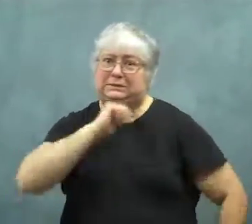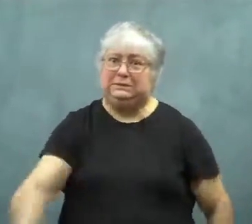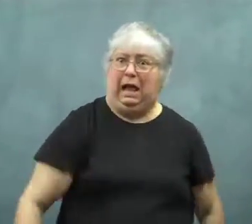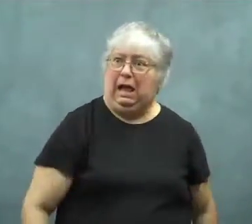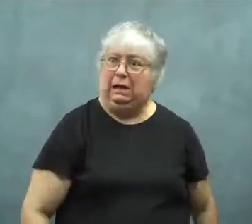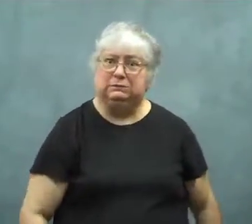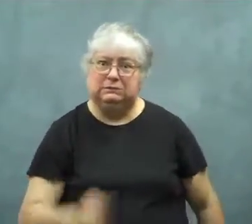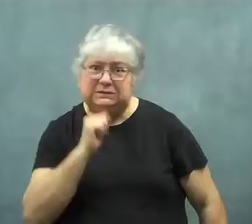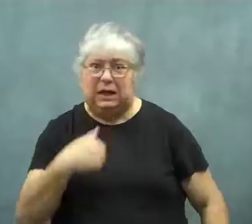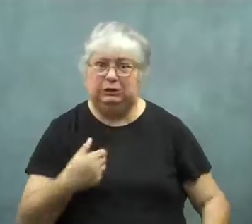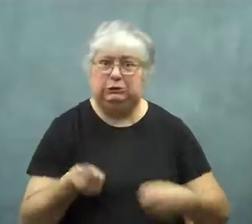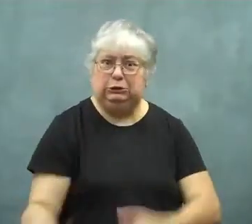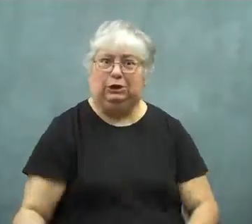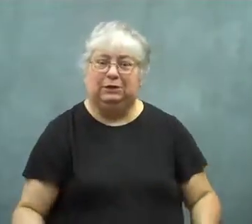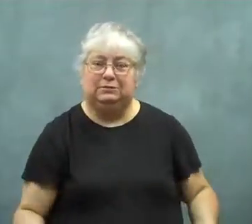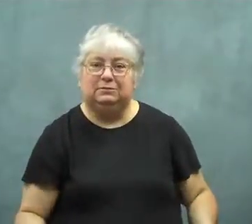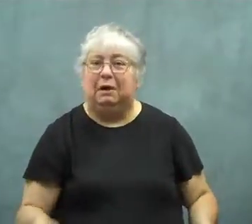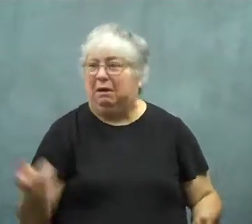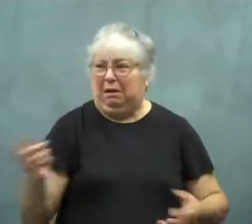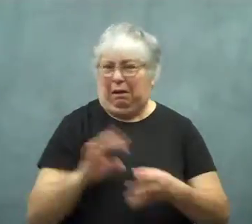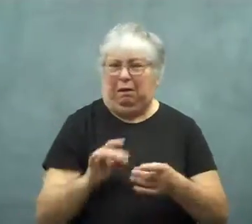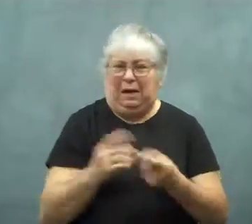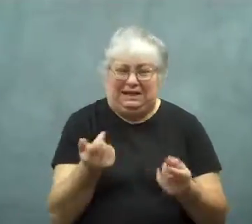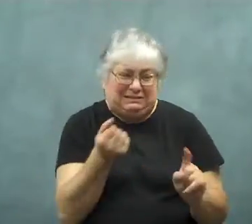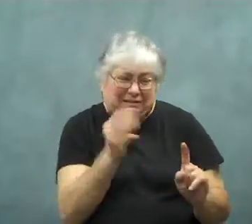It denied being the cause.